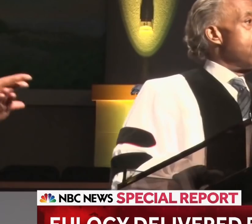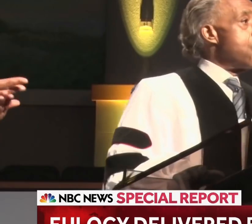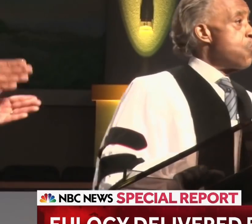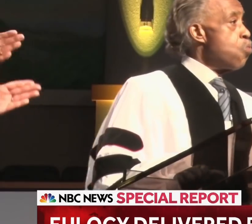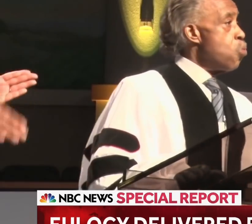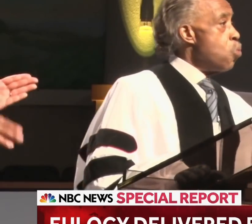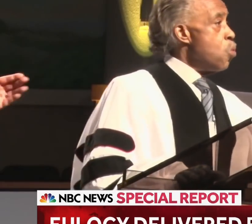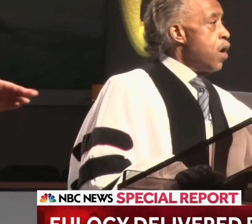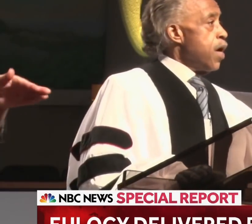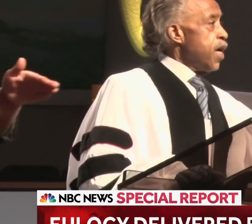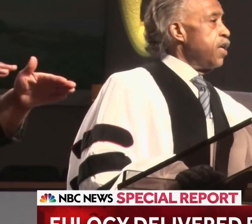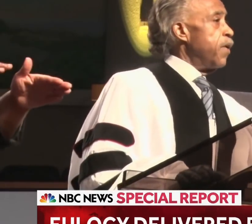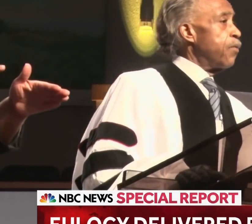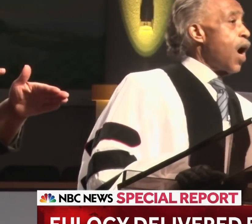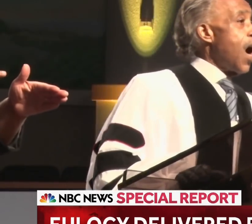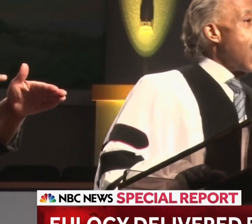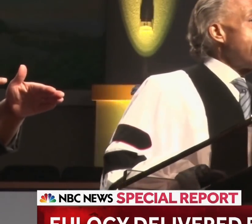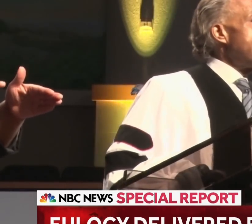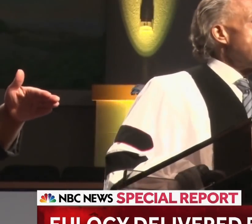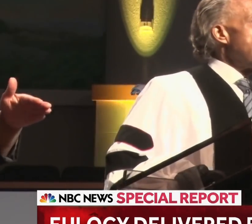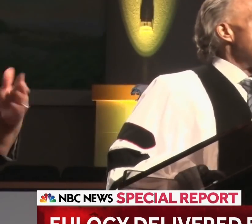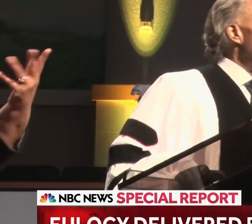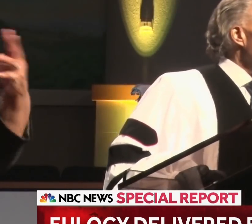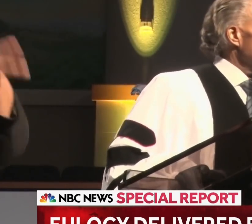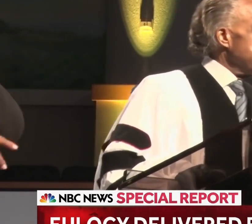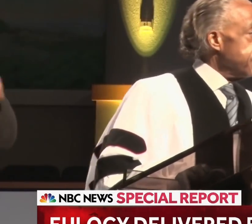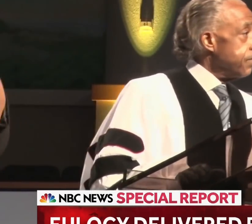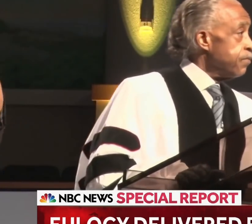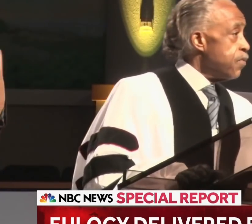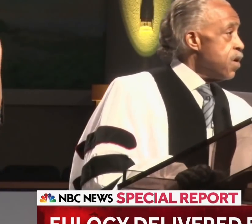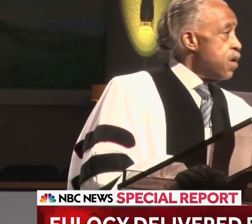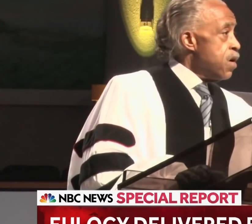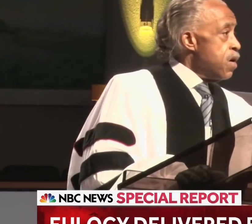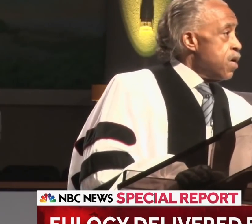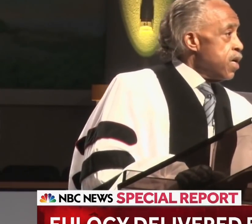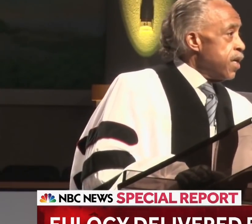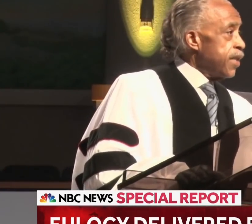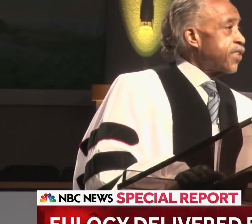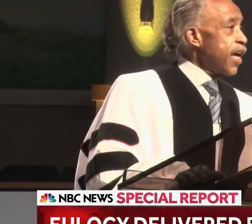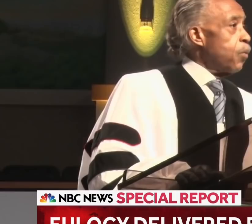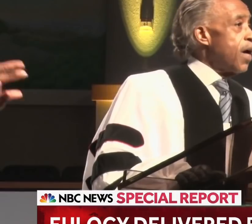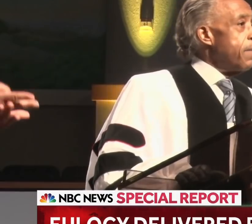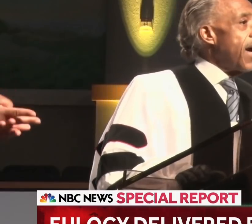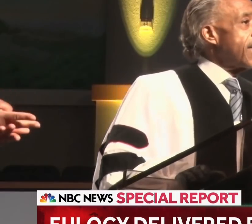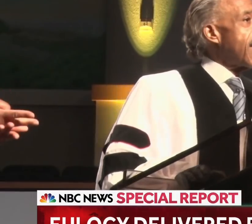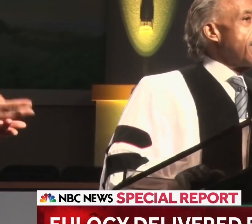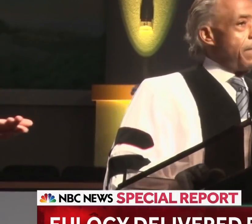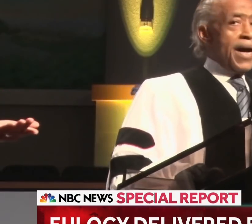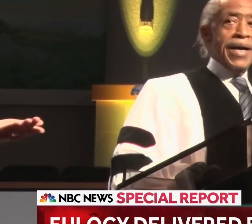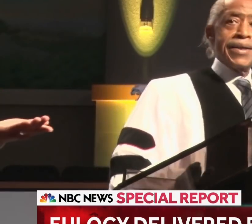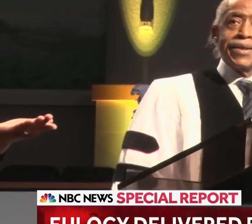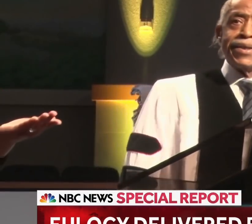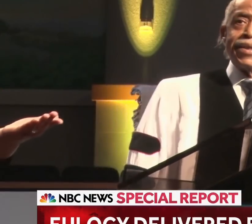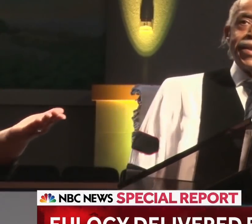JESUS TOLD A STORY THAT THERE WAS A MAN LAYING BY THE SIDE OF THE ROAD.